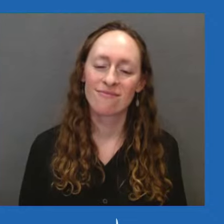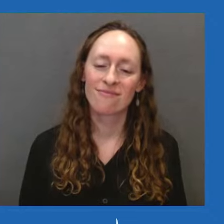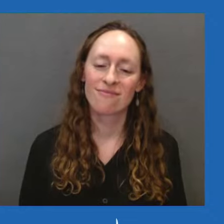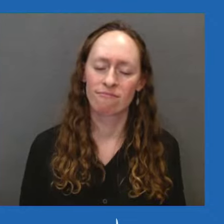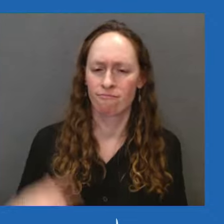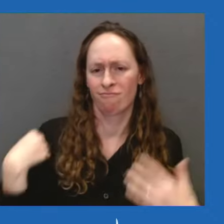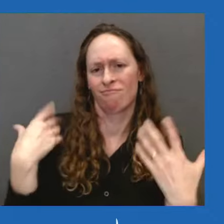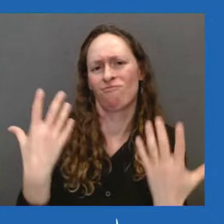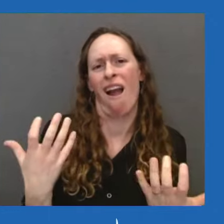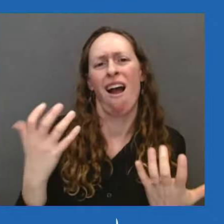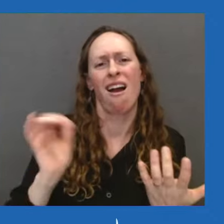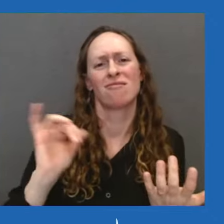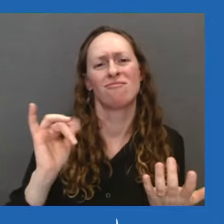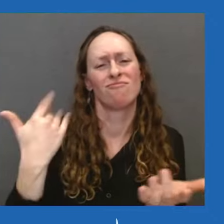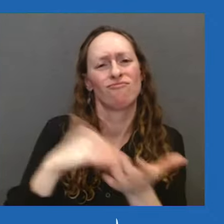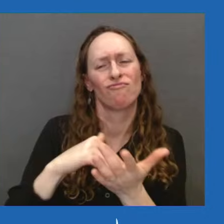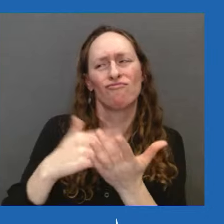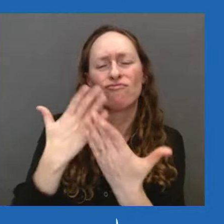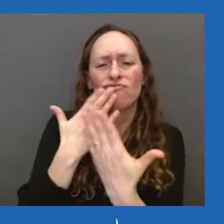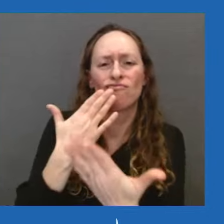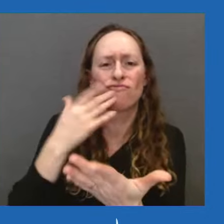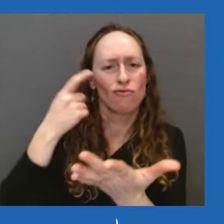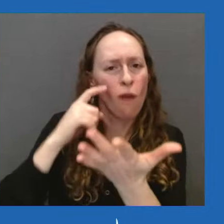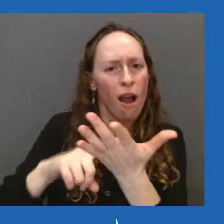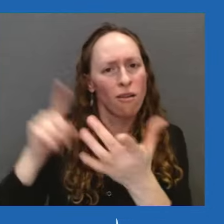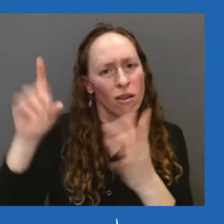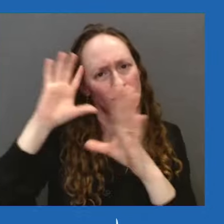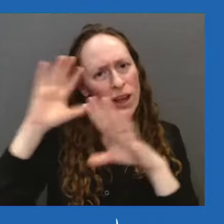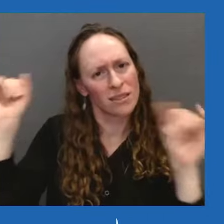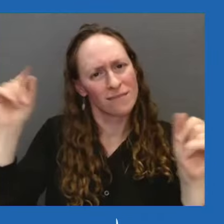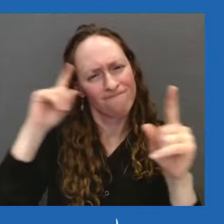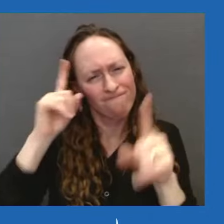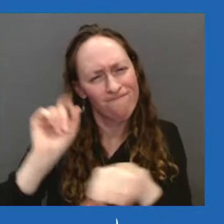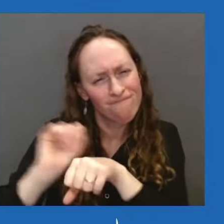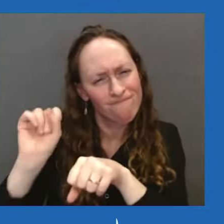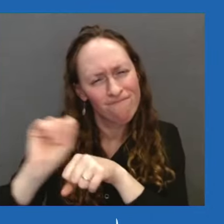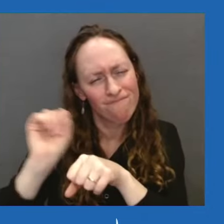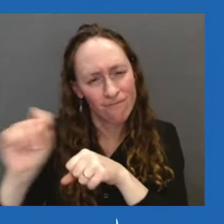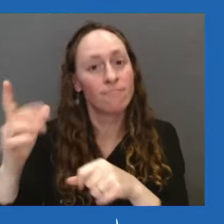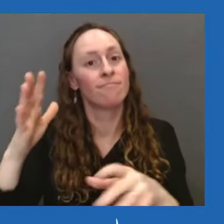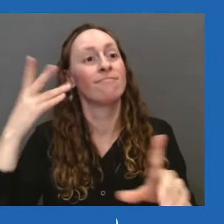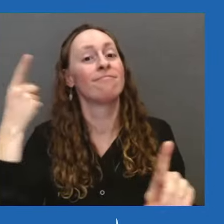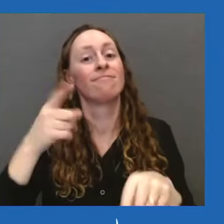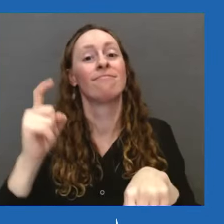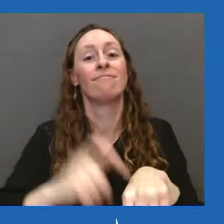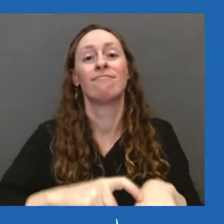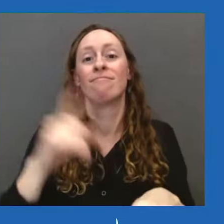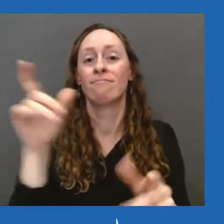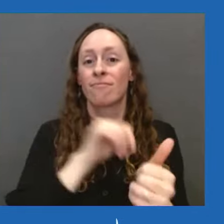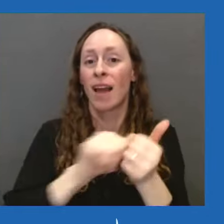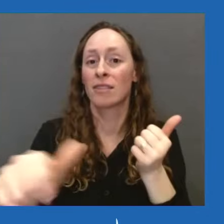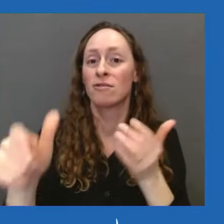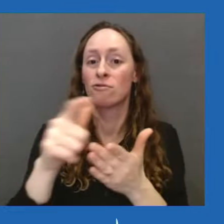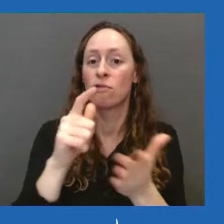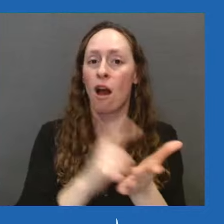that supports American manufacturing jobs and is helping so many in Pueblo realize their American dream.